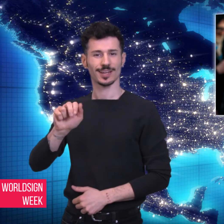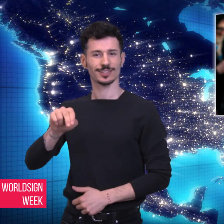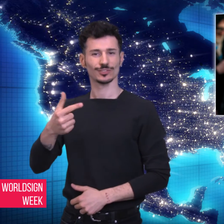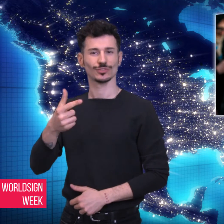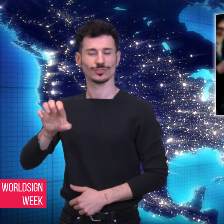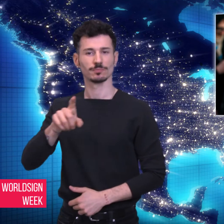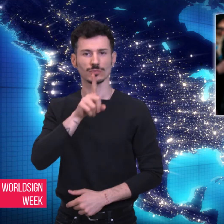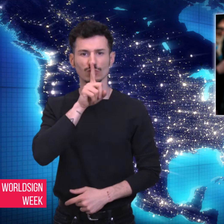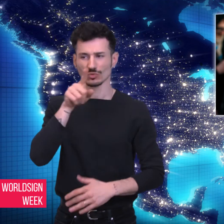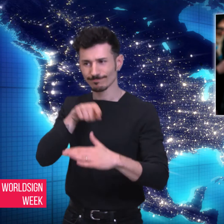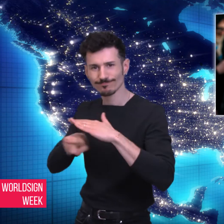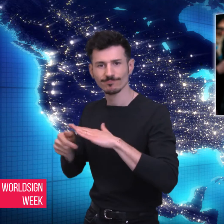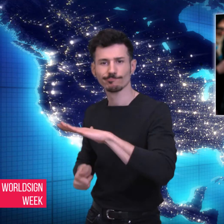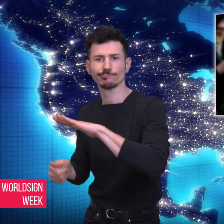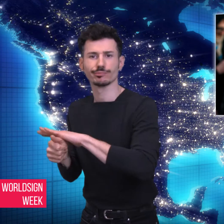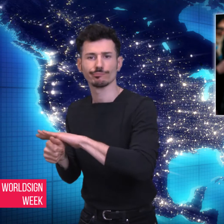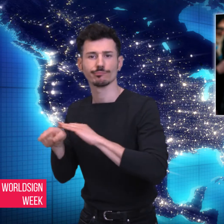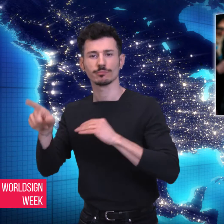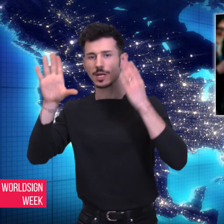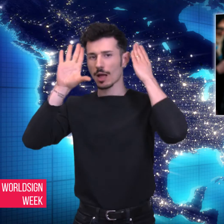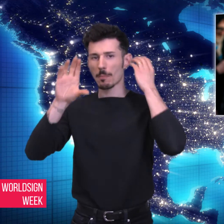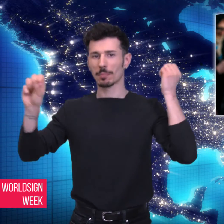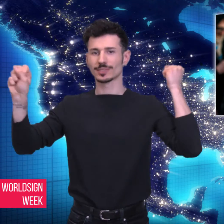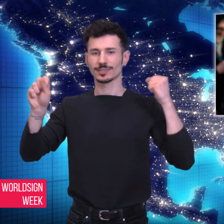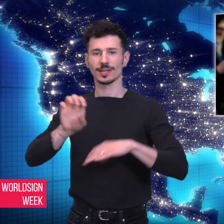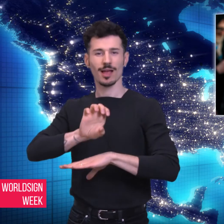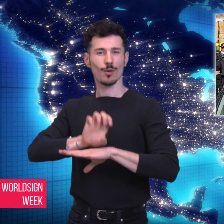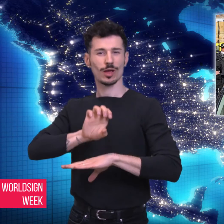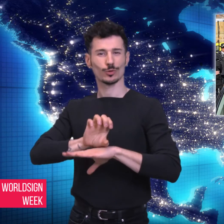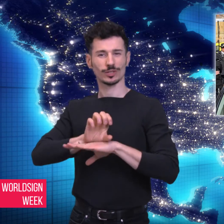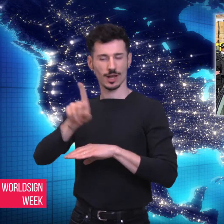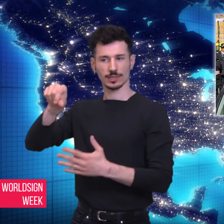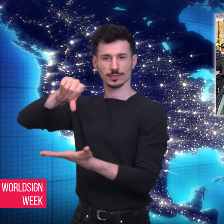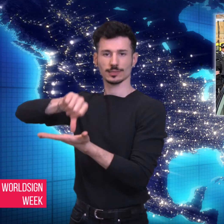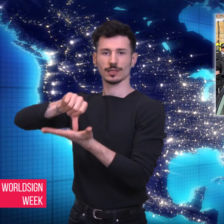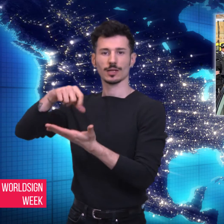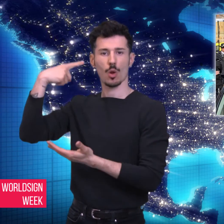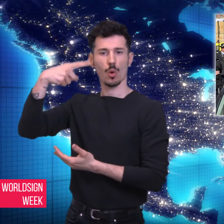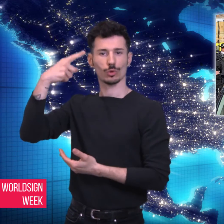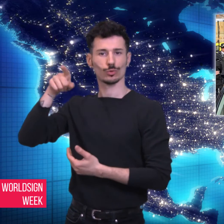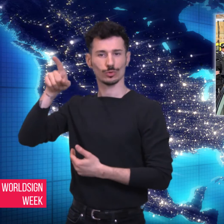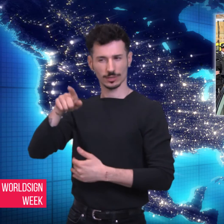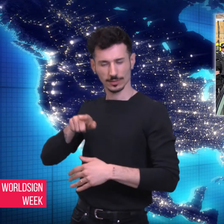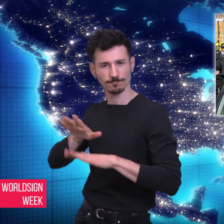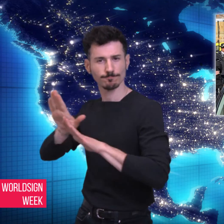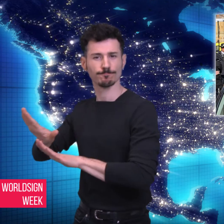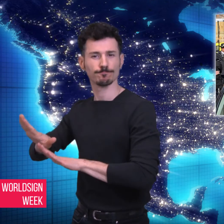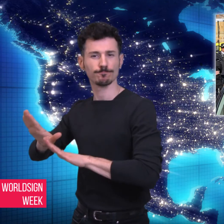hiding in the Ecuadorean Embassy in London on an